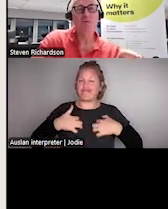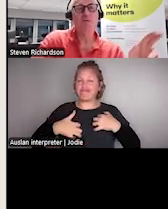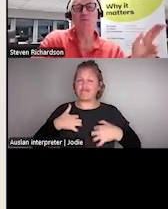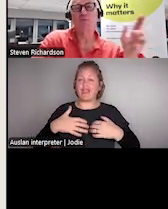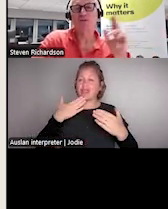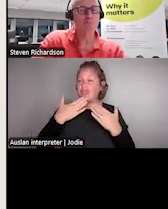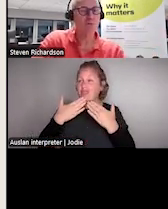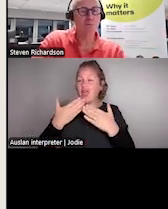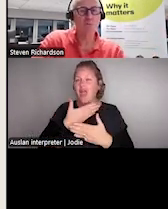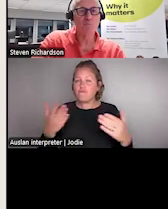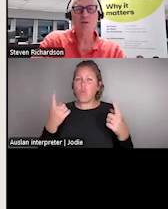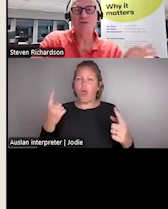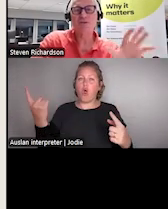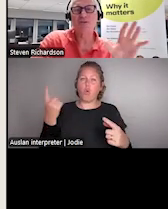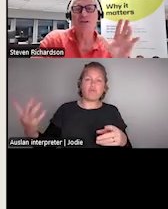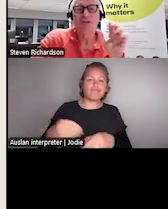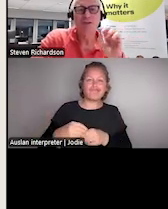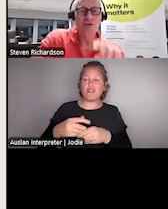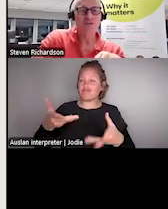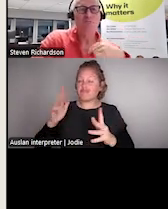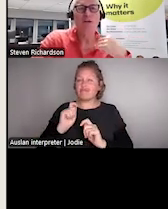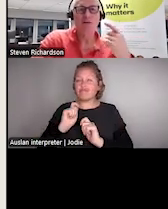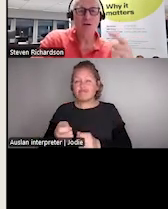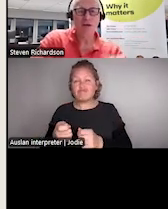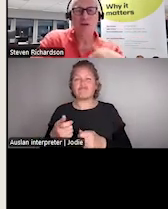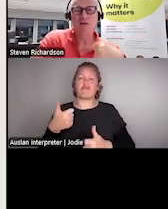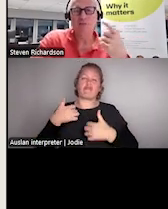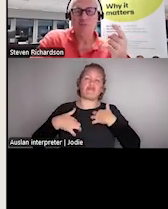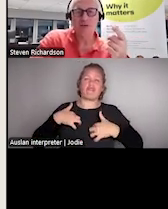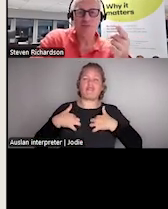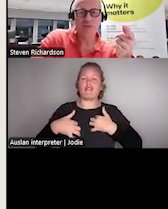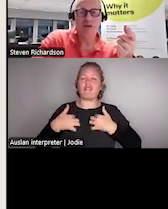who have already jumped on board with pledges. So you are really creating a lot of momentum